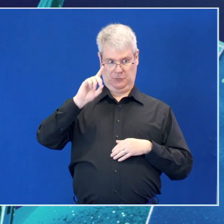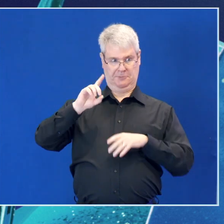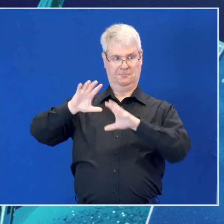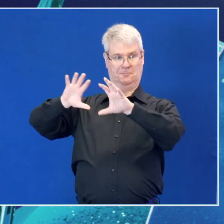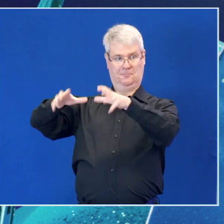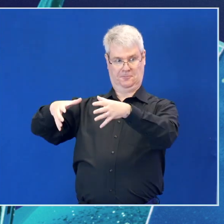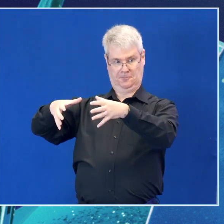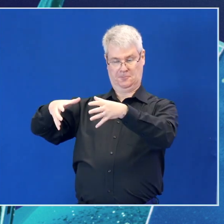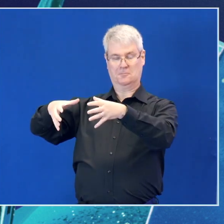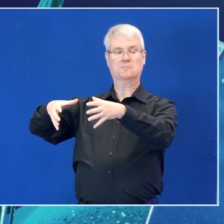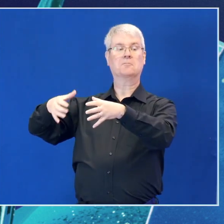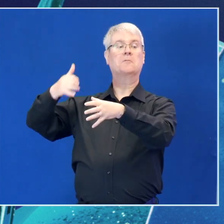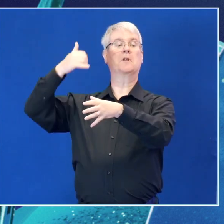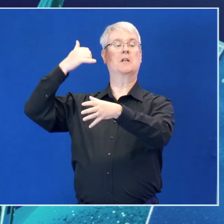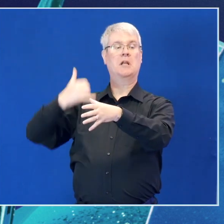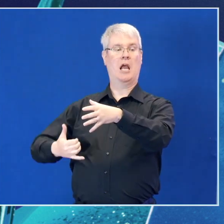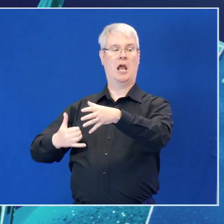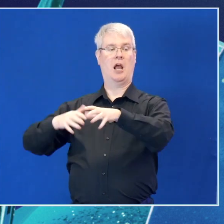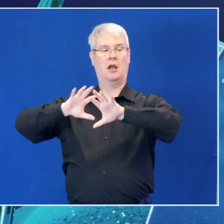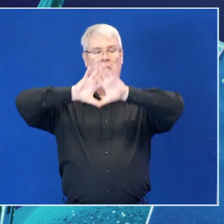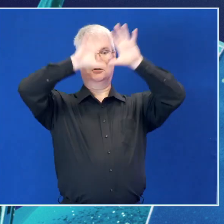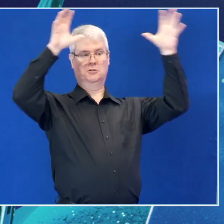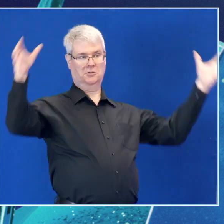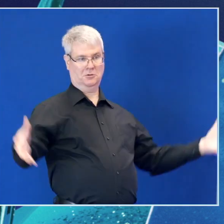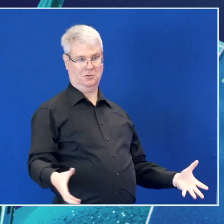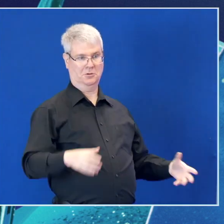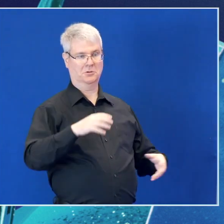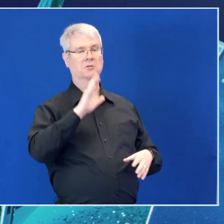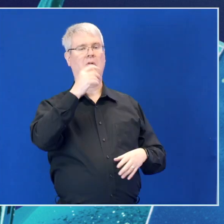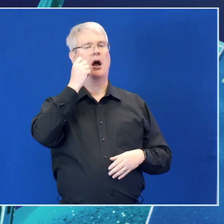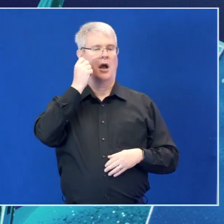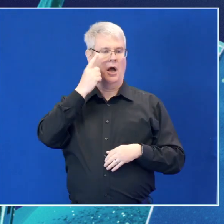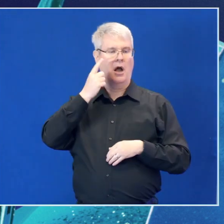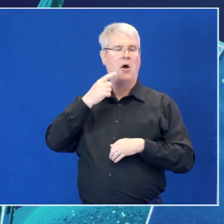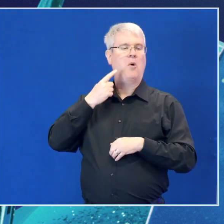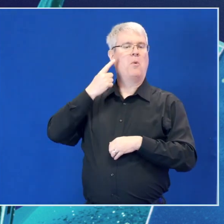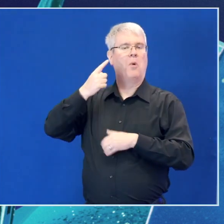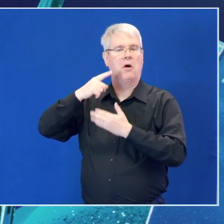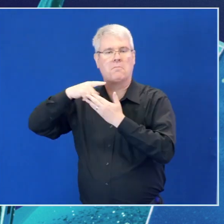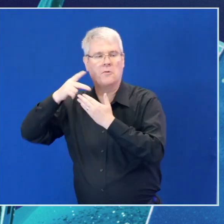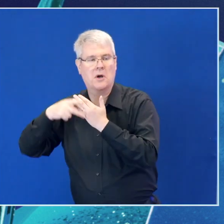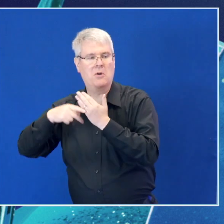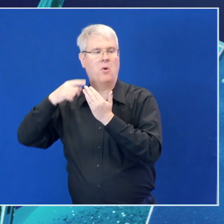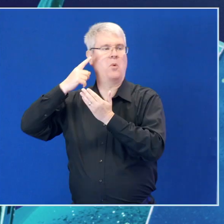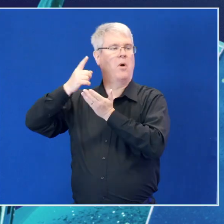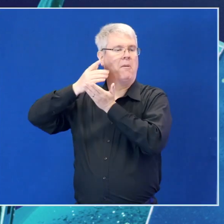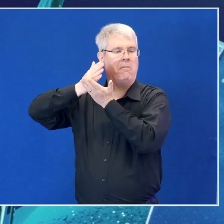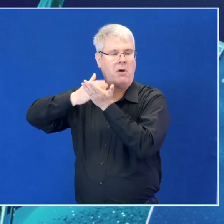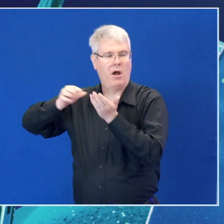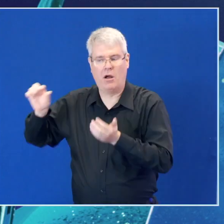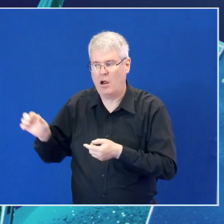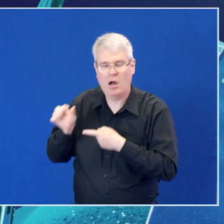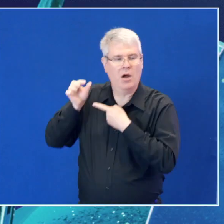It's not just a siloed HR program. It's not just one aspect. We really build it into everything at Salesforce.